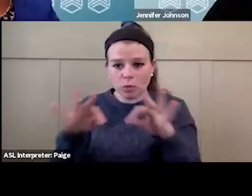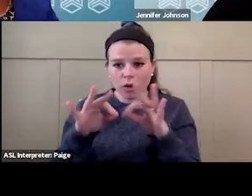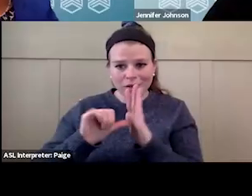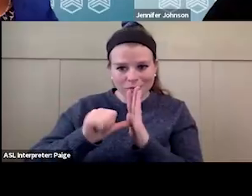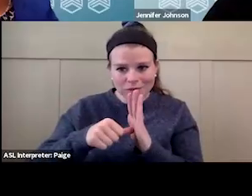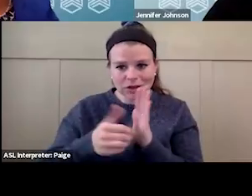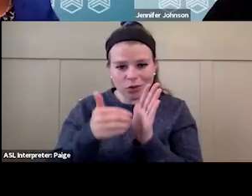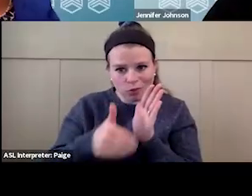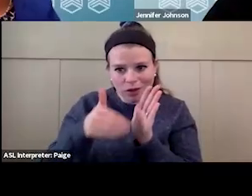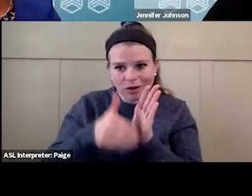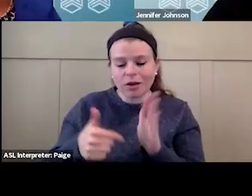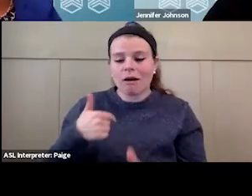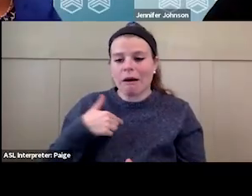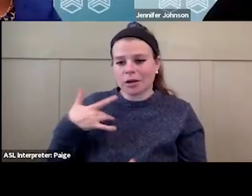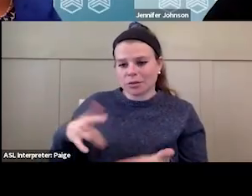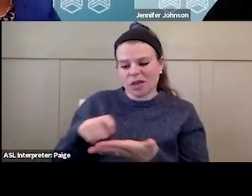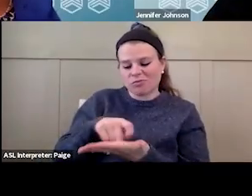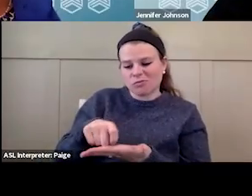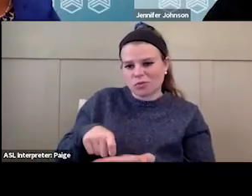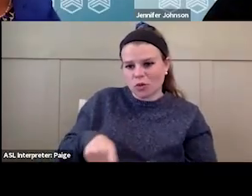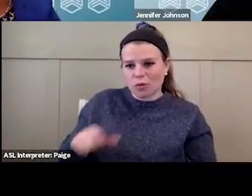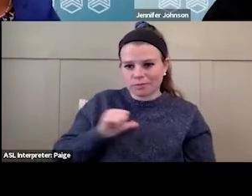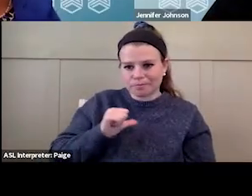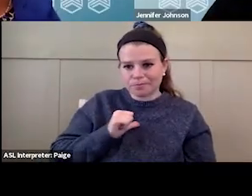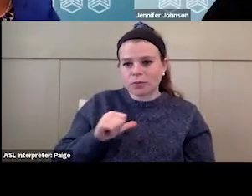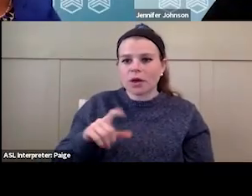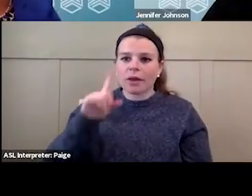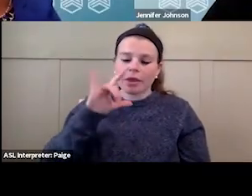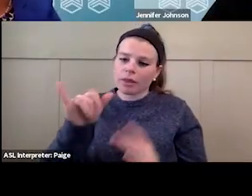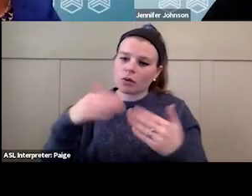I was a big note-taker, and I think it's super, super important to keep